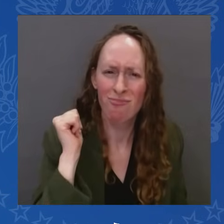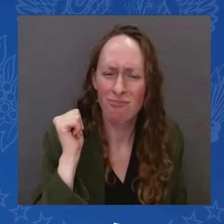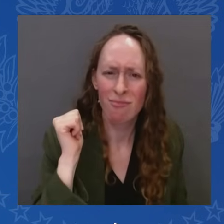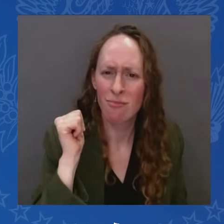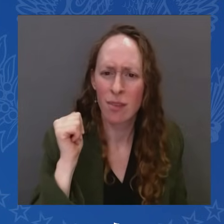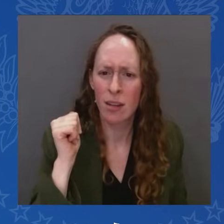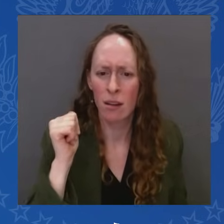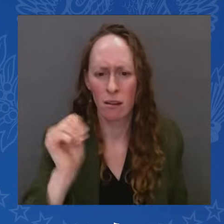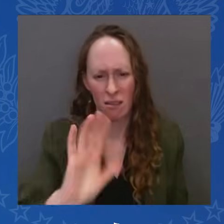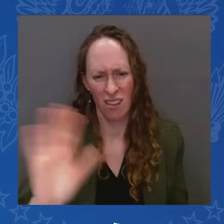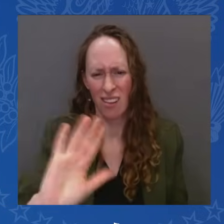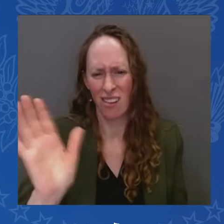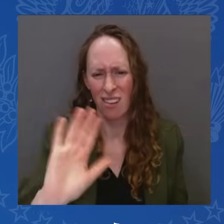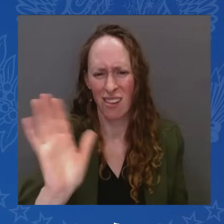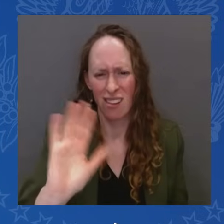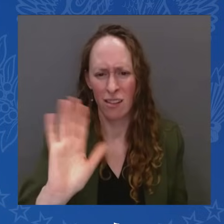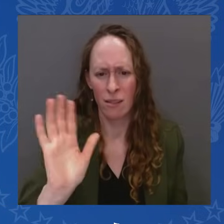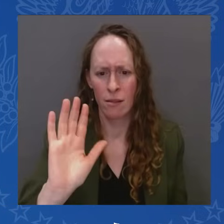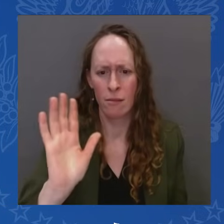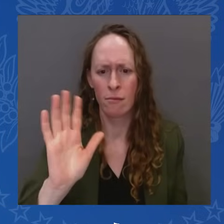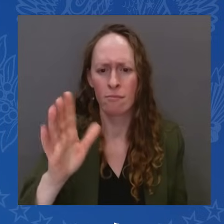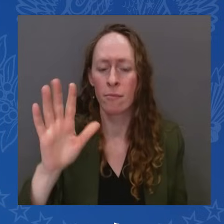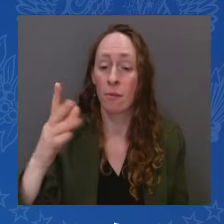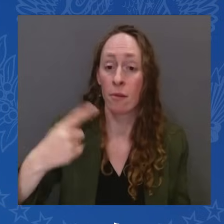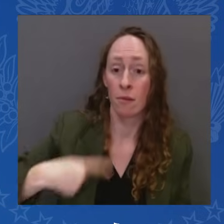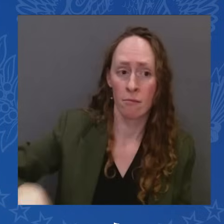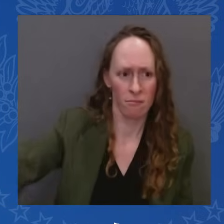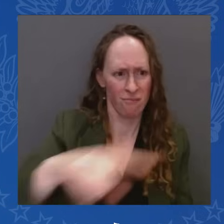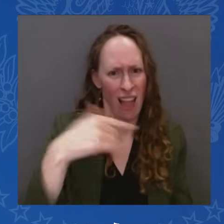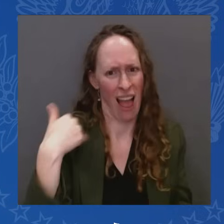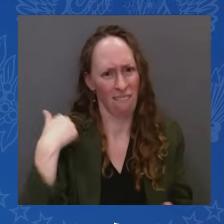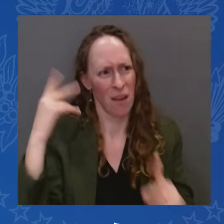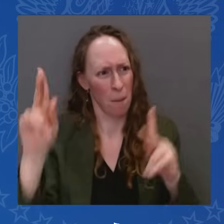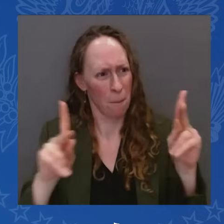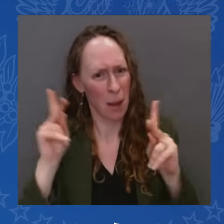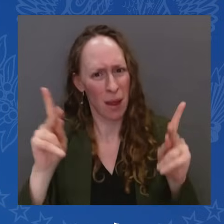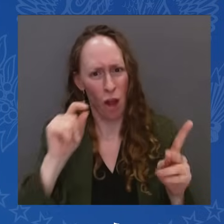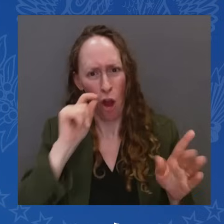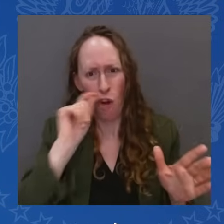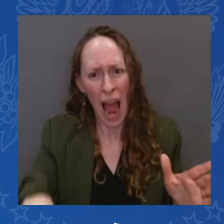We have our families there. We have children there. That's part of Ukrainian society,